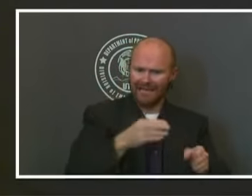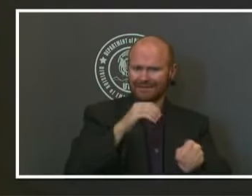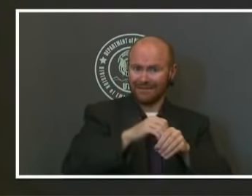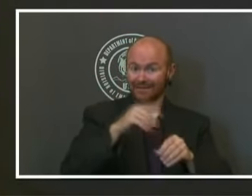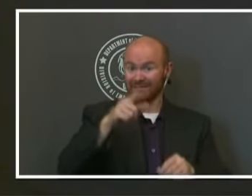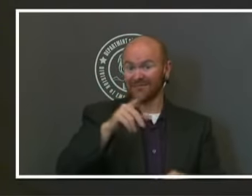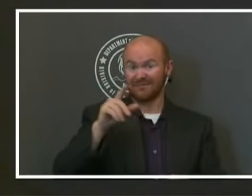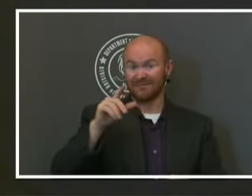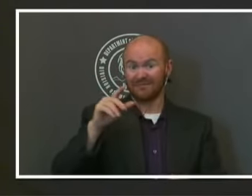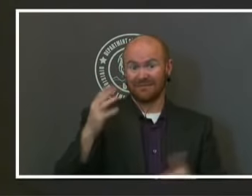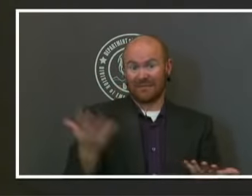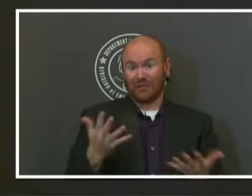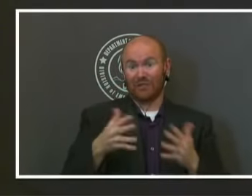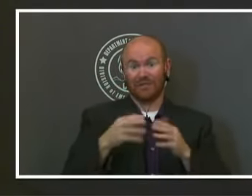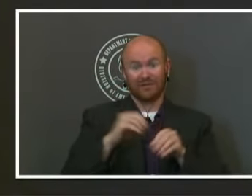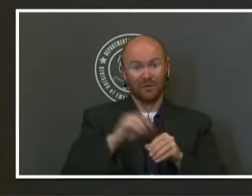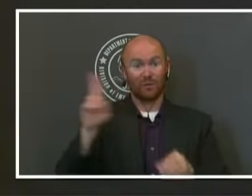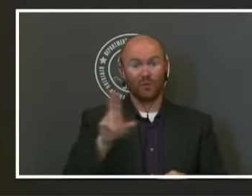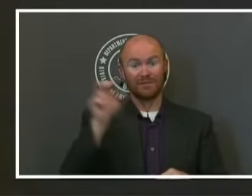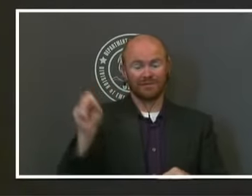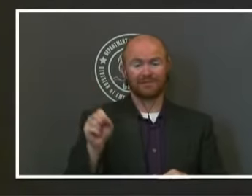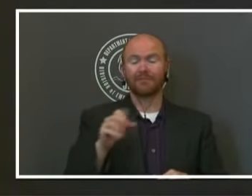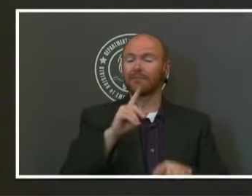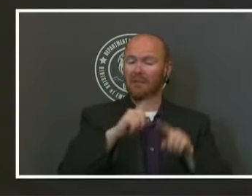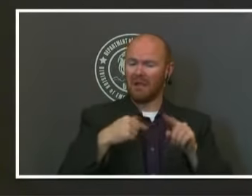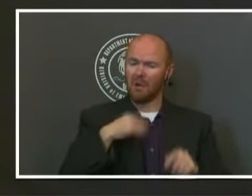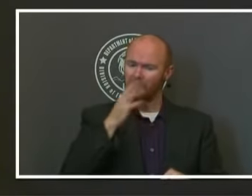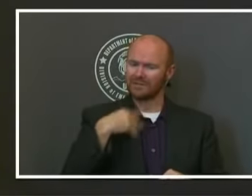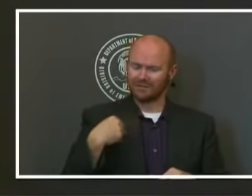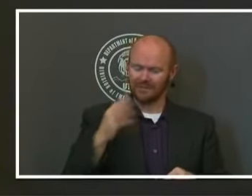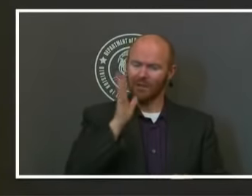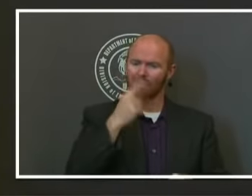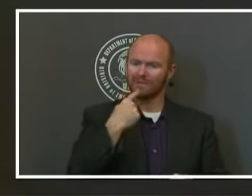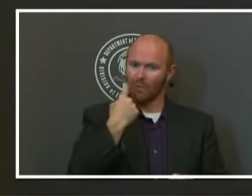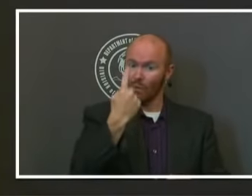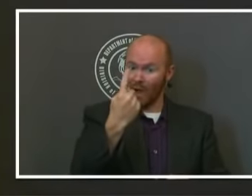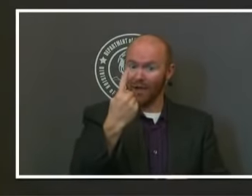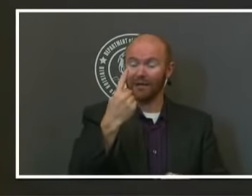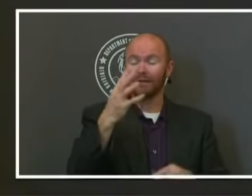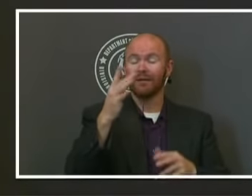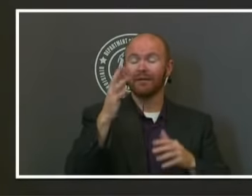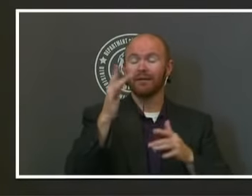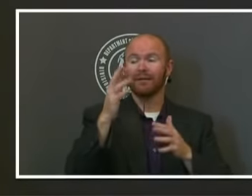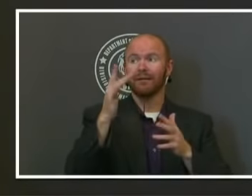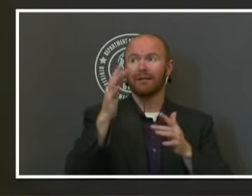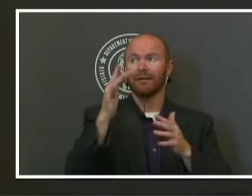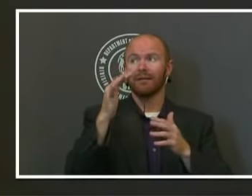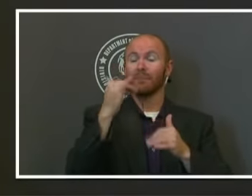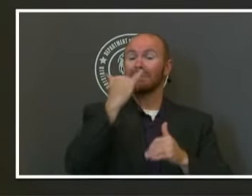way I think one of mistakes we